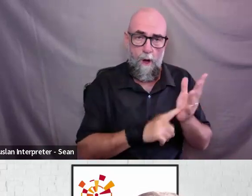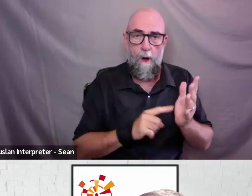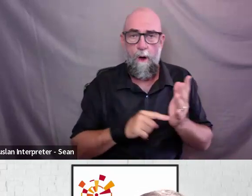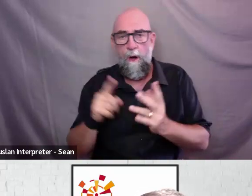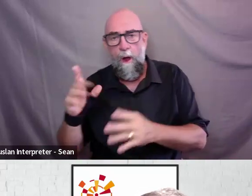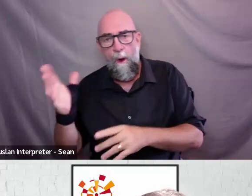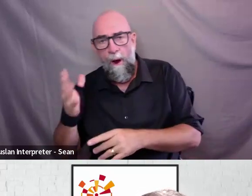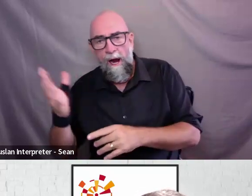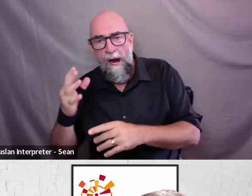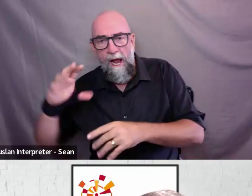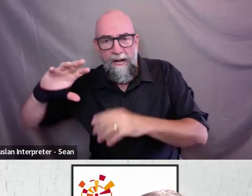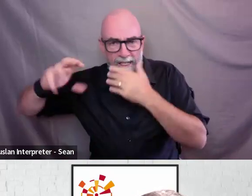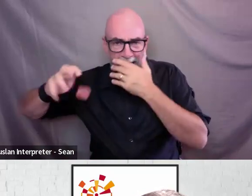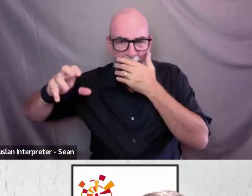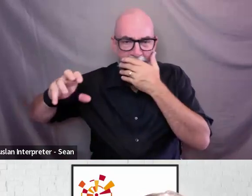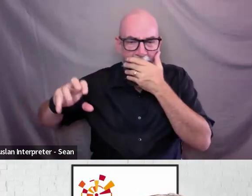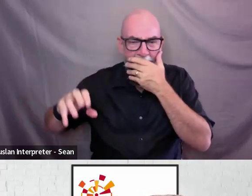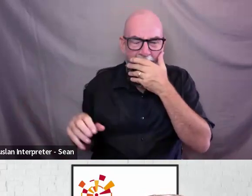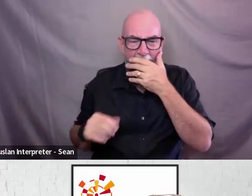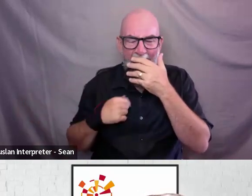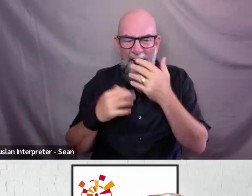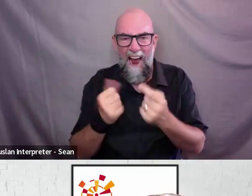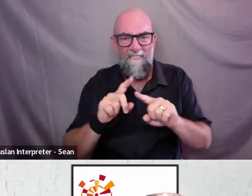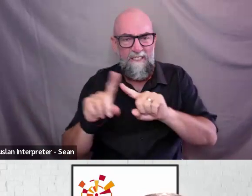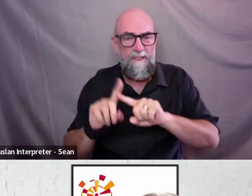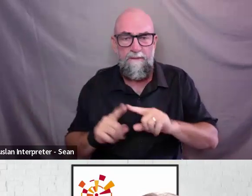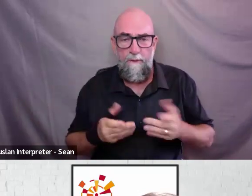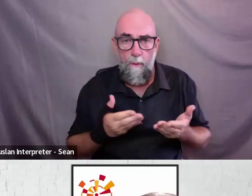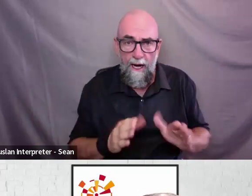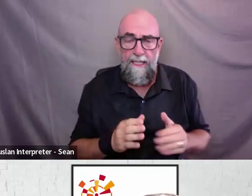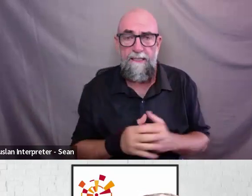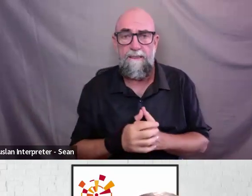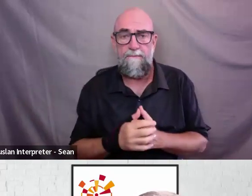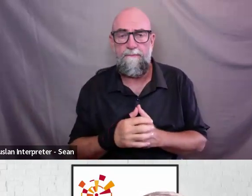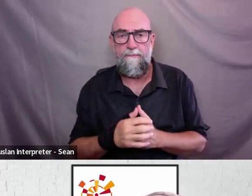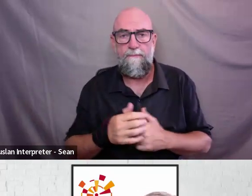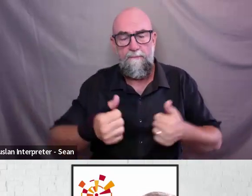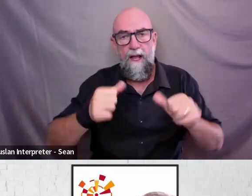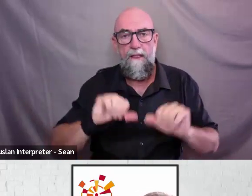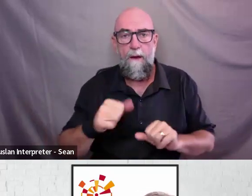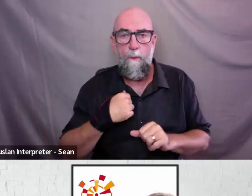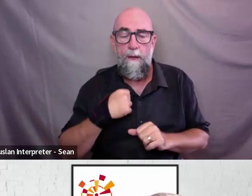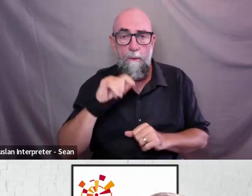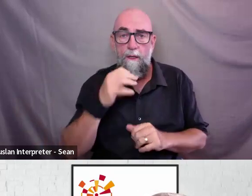certain point, in terms of your journey, but they are a fabulous place to start and